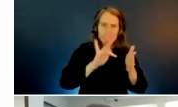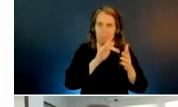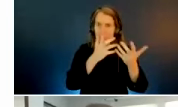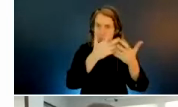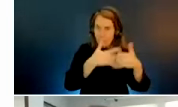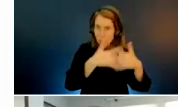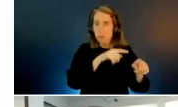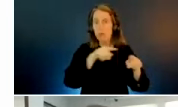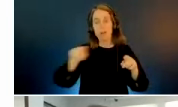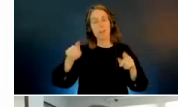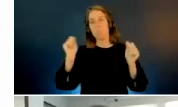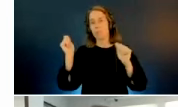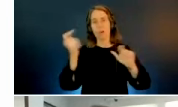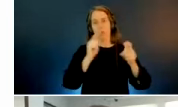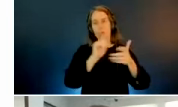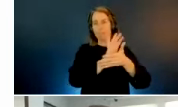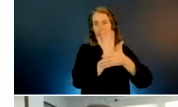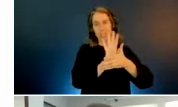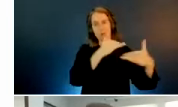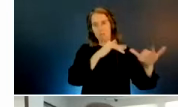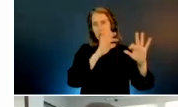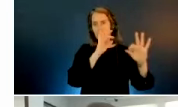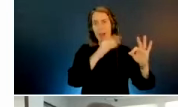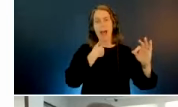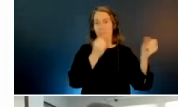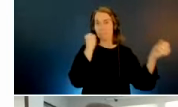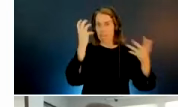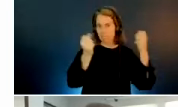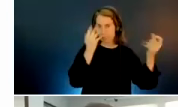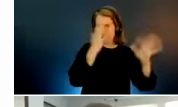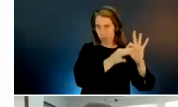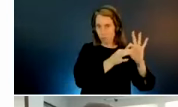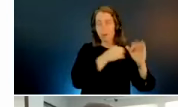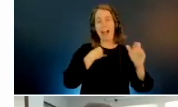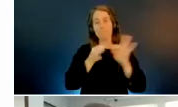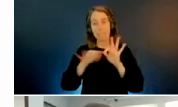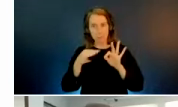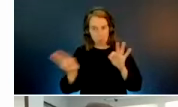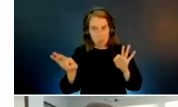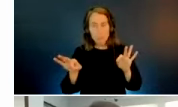asl and captions um so that's a good place to start as well if you're just kind of curious about